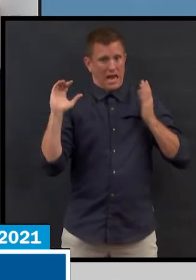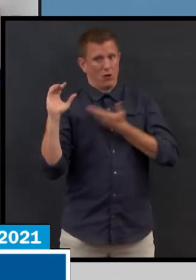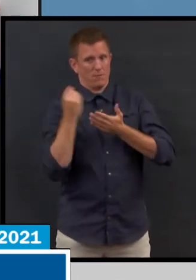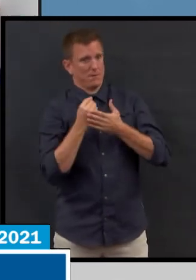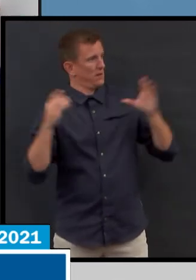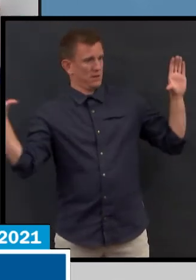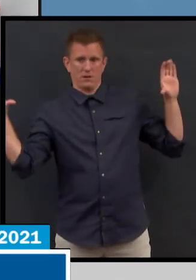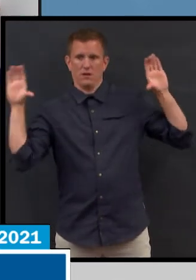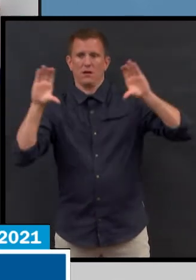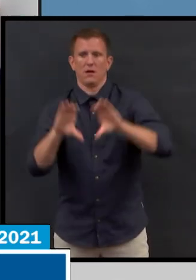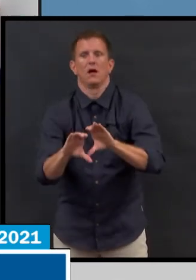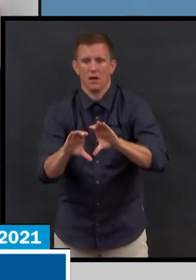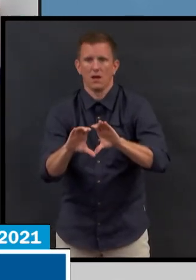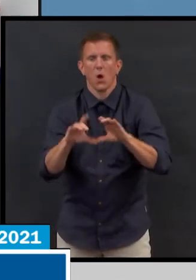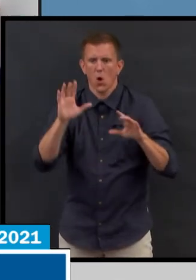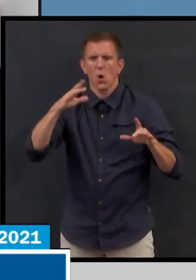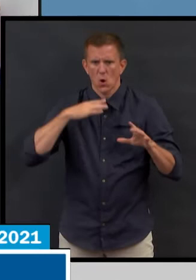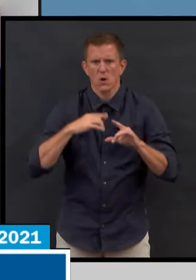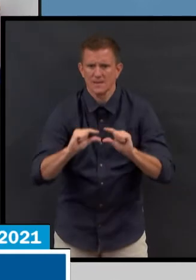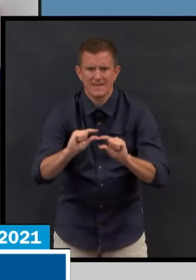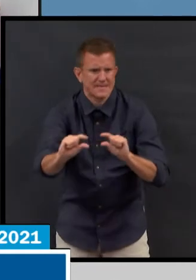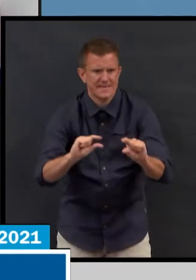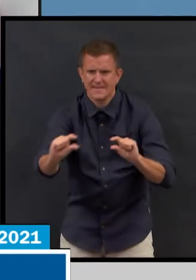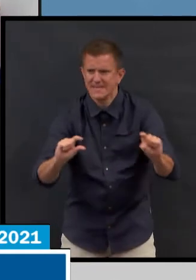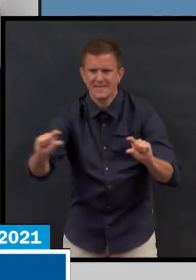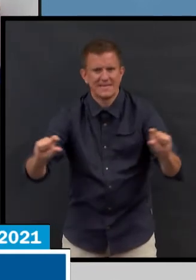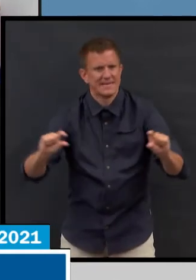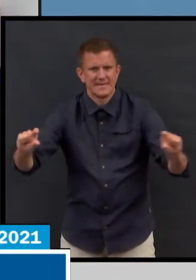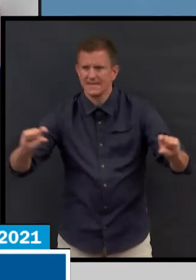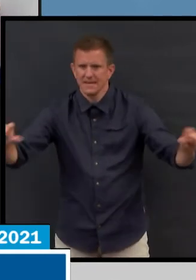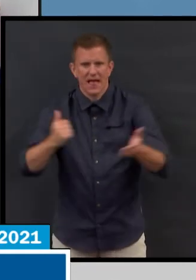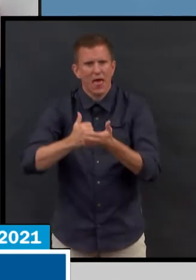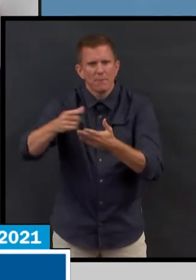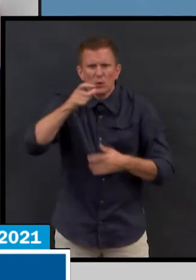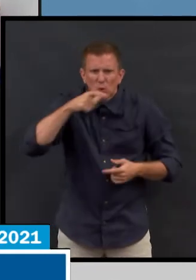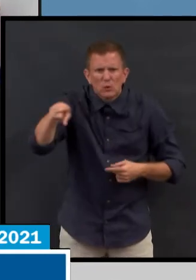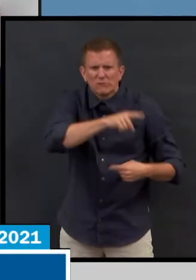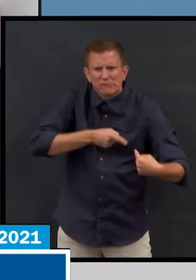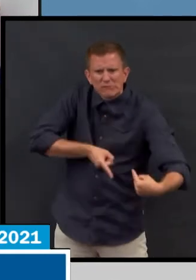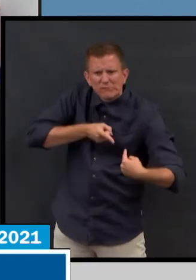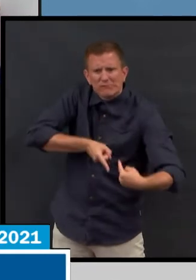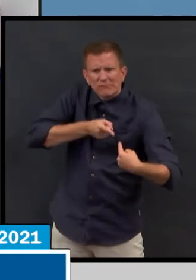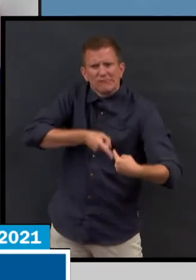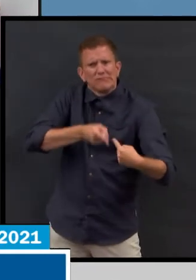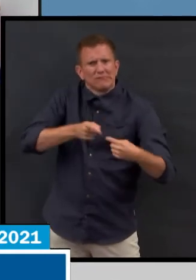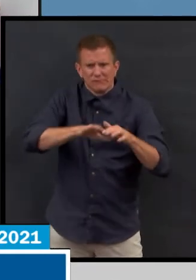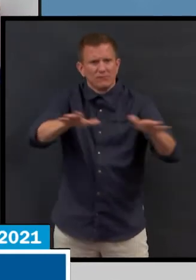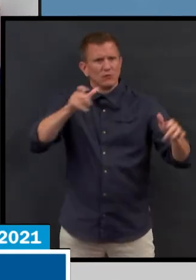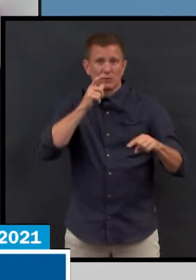across denver who are struggling to make the rent we saw in this pandemic that demand spiked over